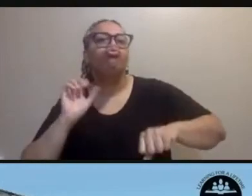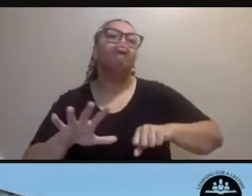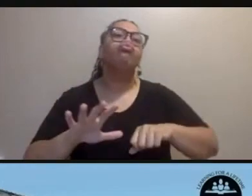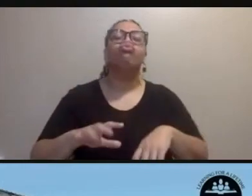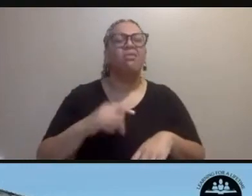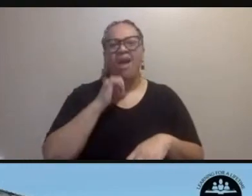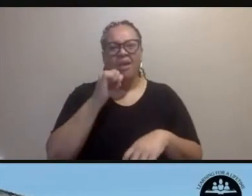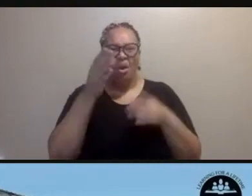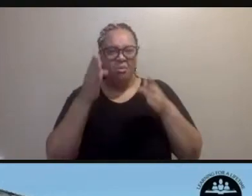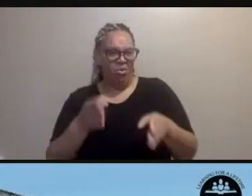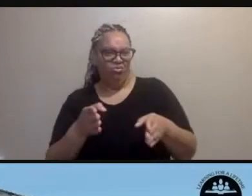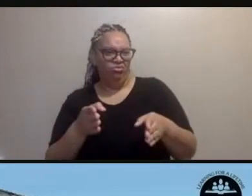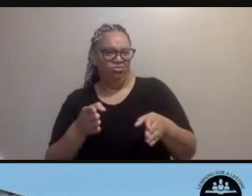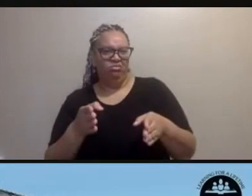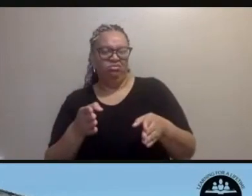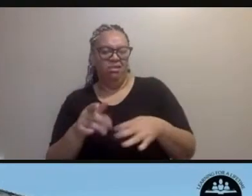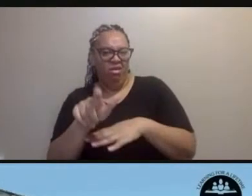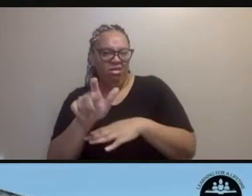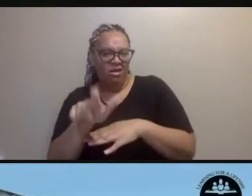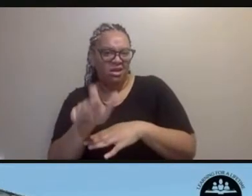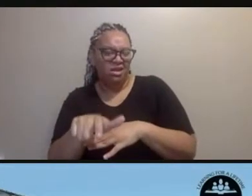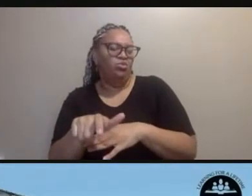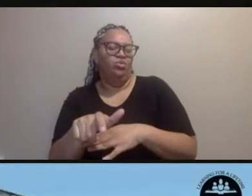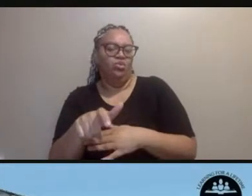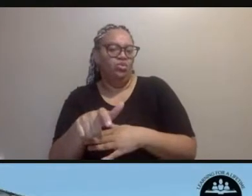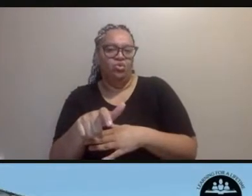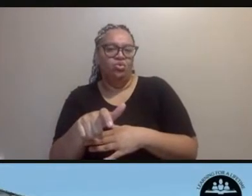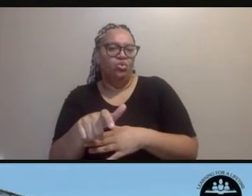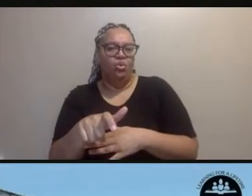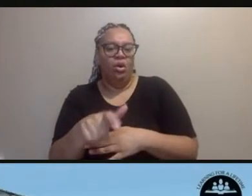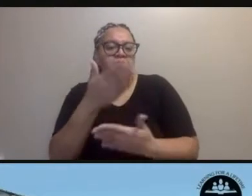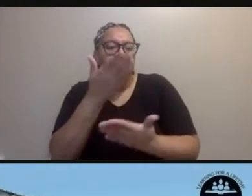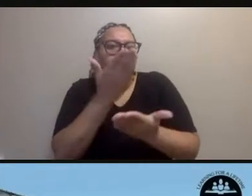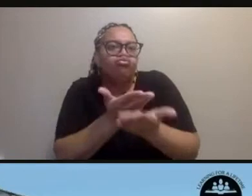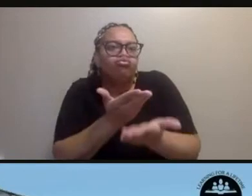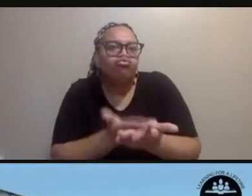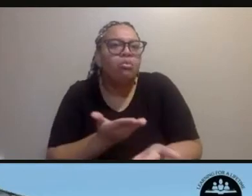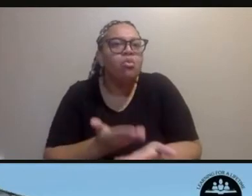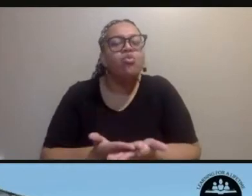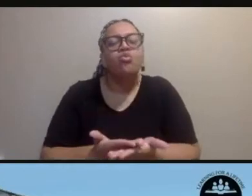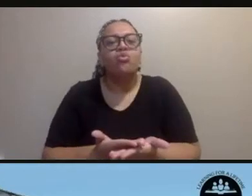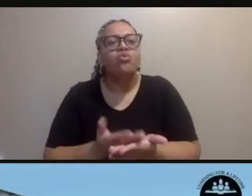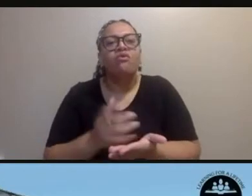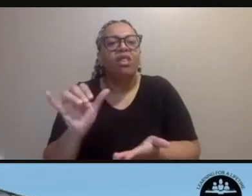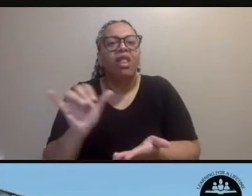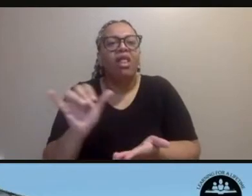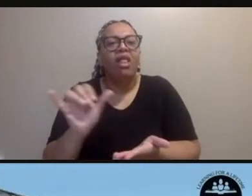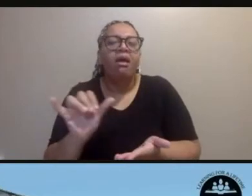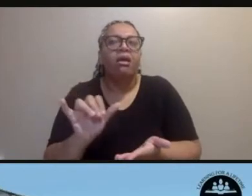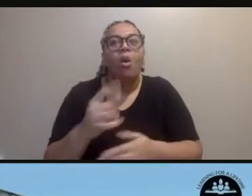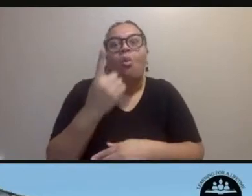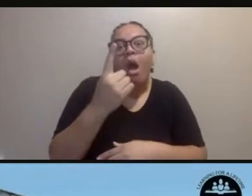ME MORE TRIBUTE OR UNITING OR